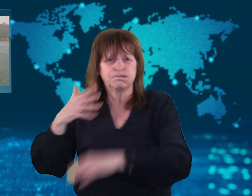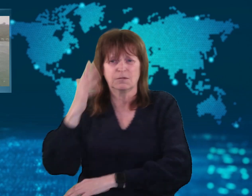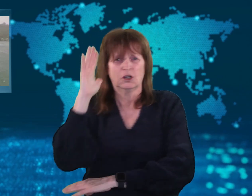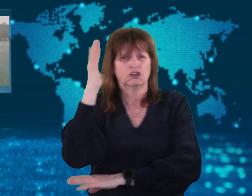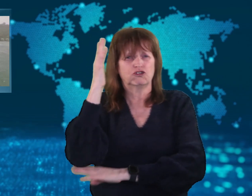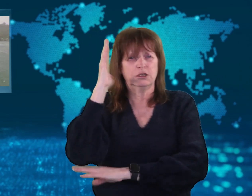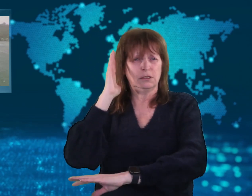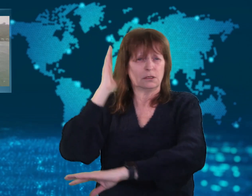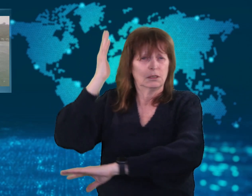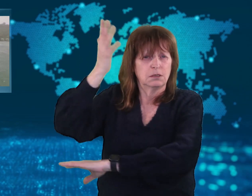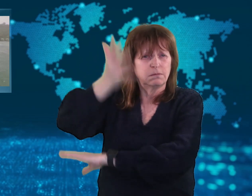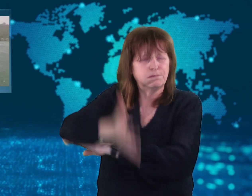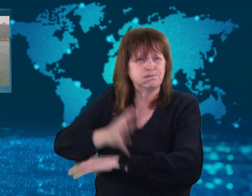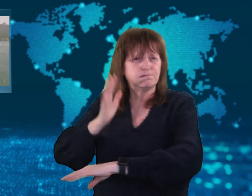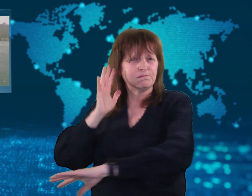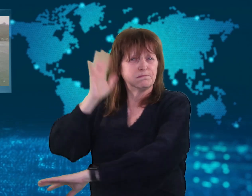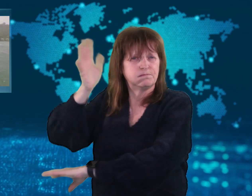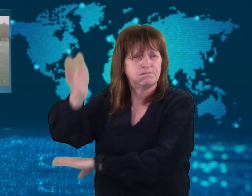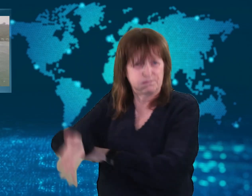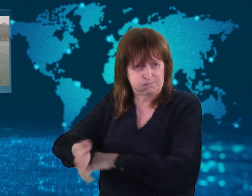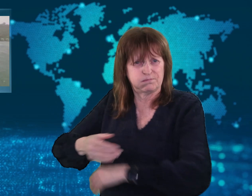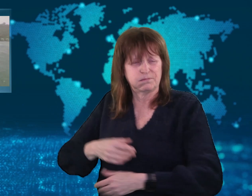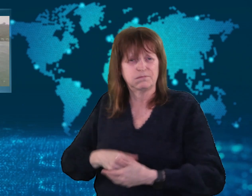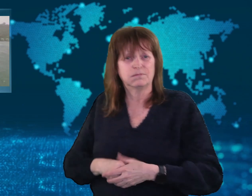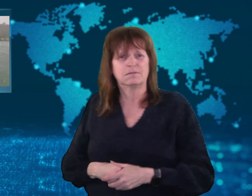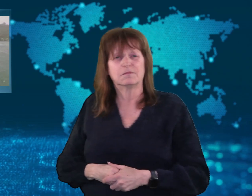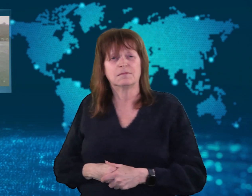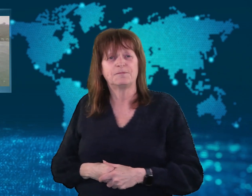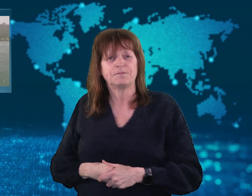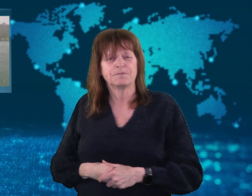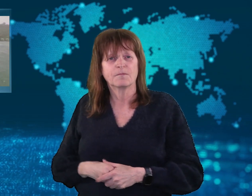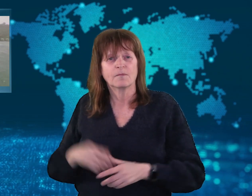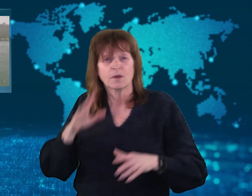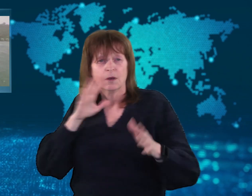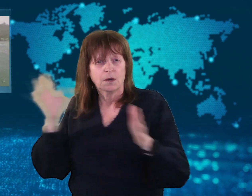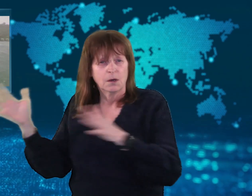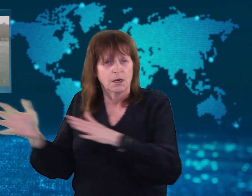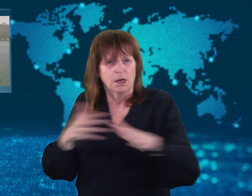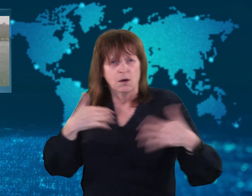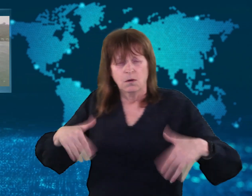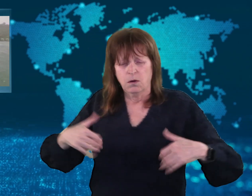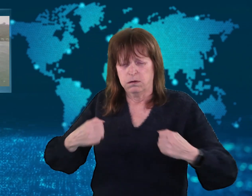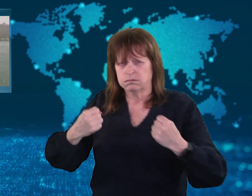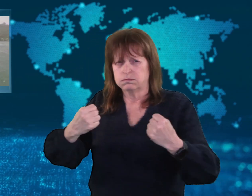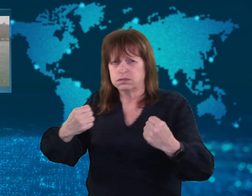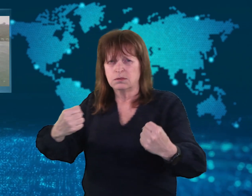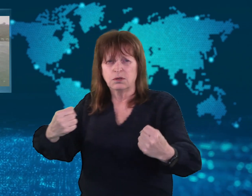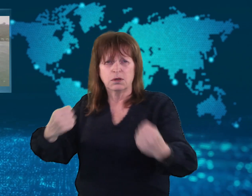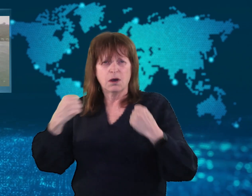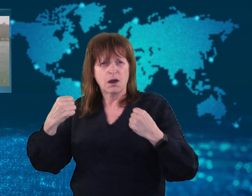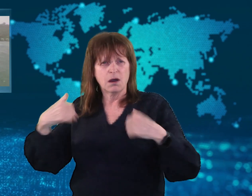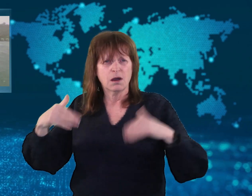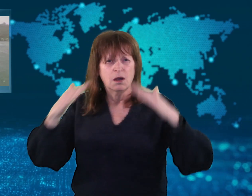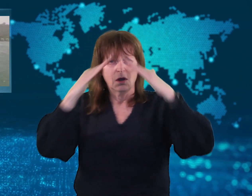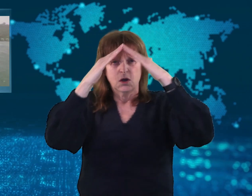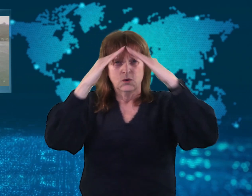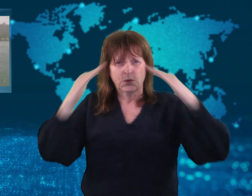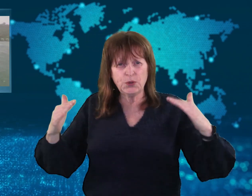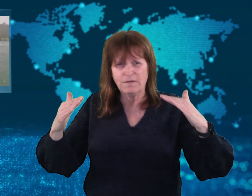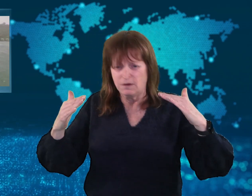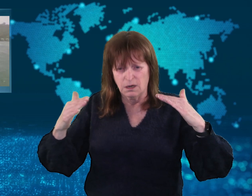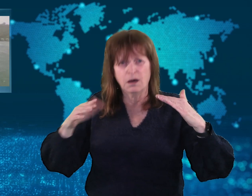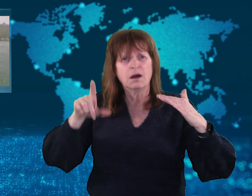The storm caused widespread damage across the country as it flooded roads